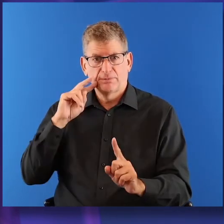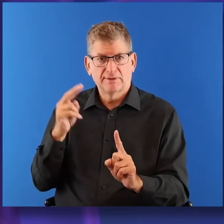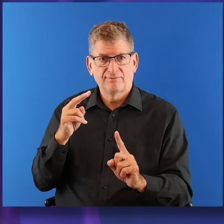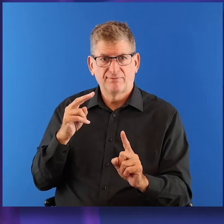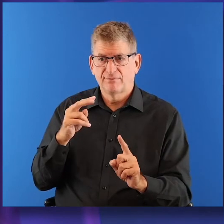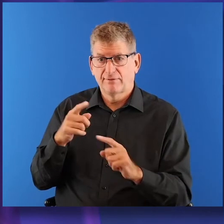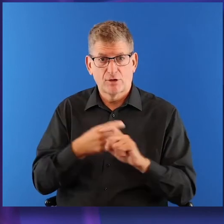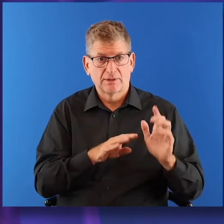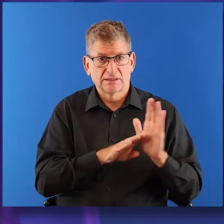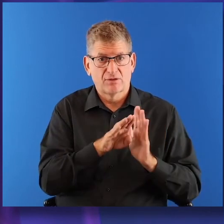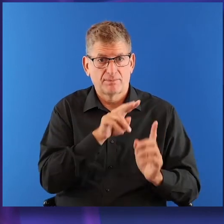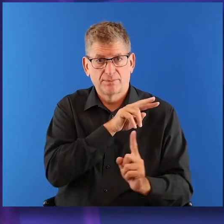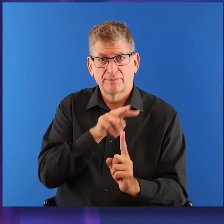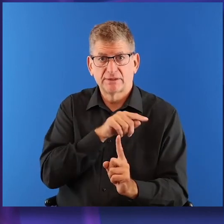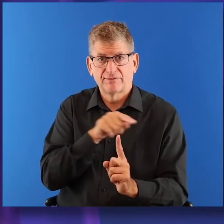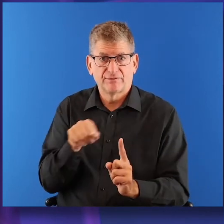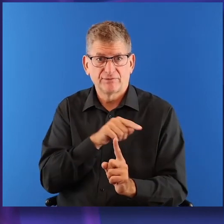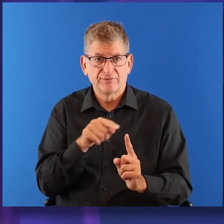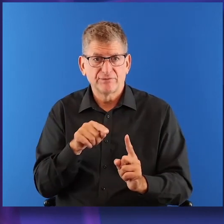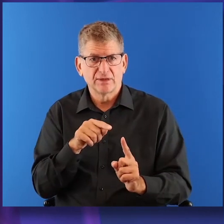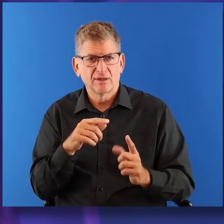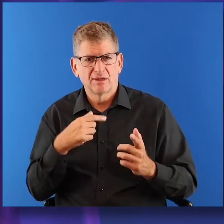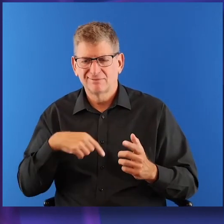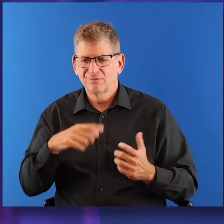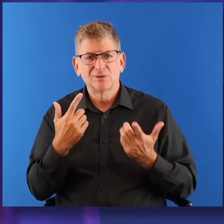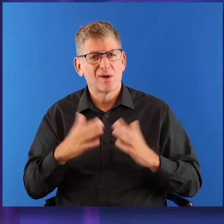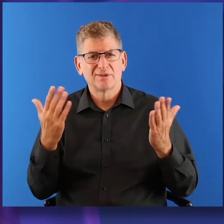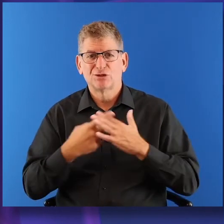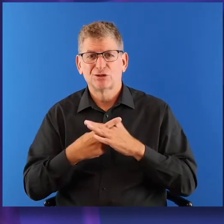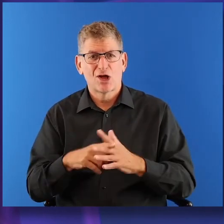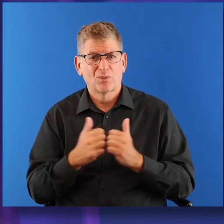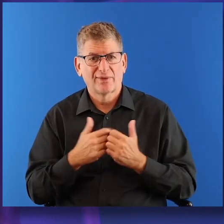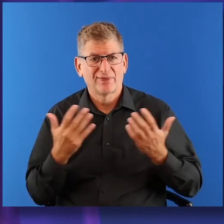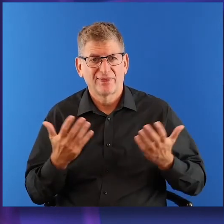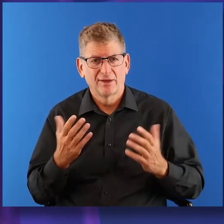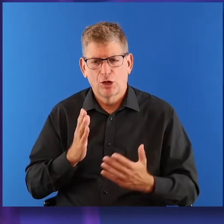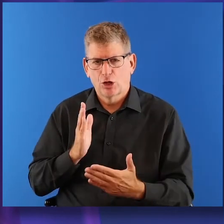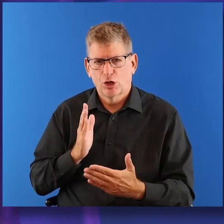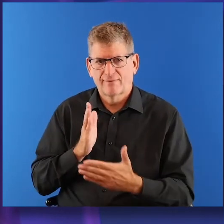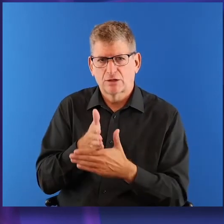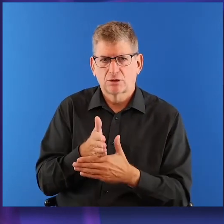from our perspective and from a development perspective, we will start with what